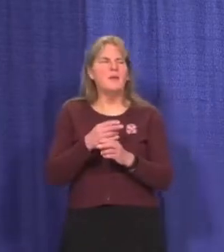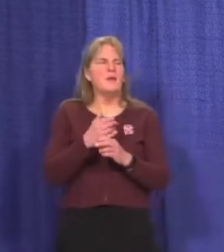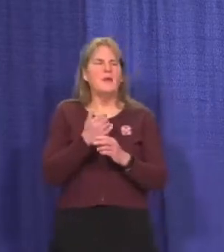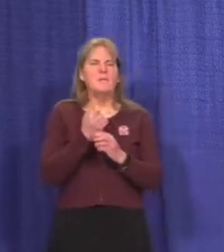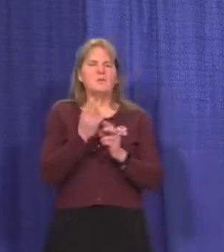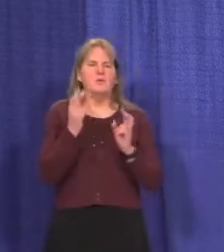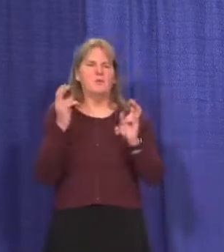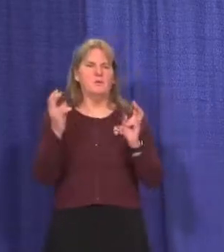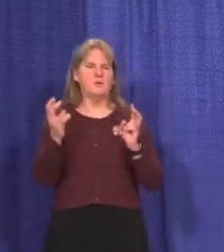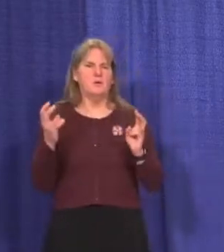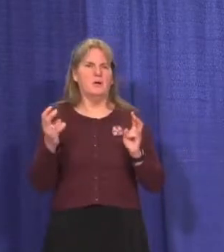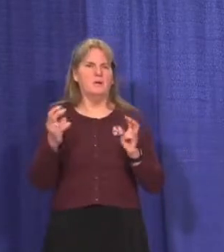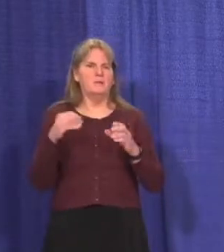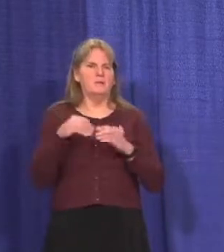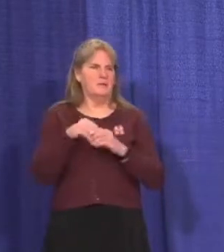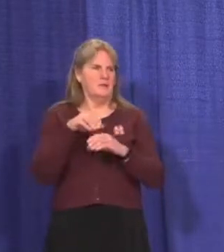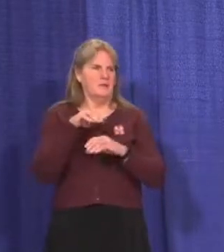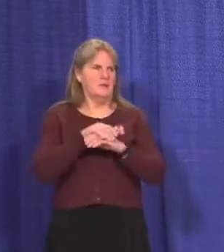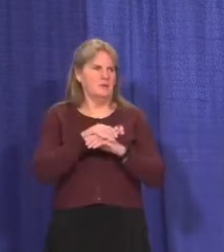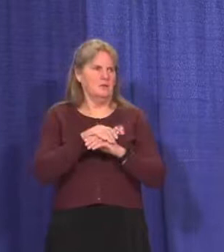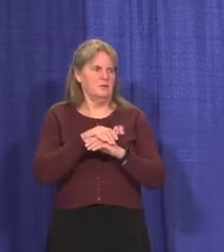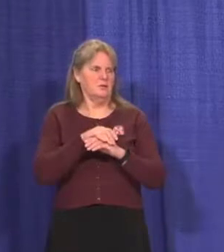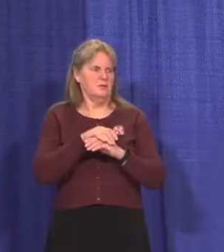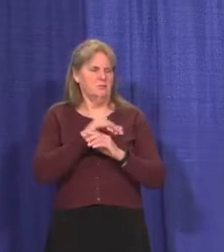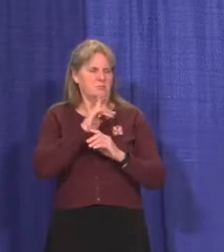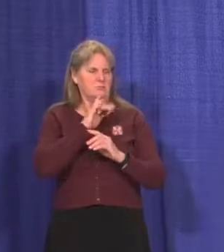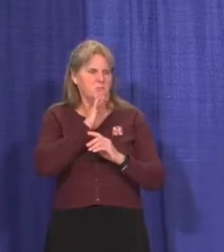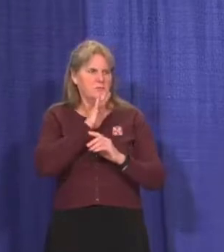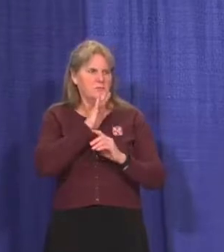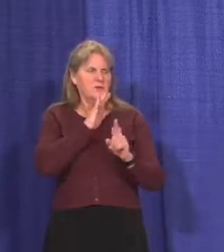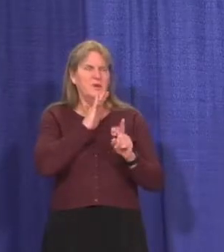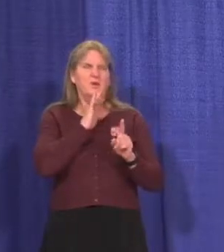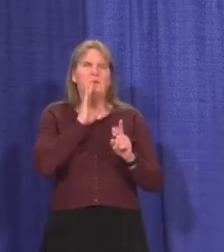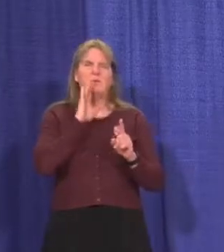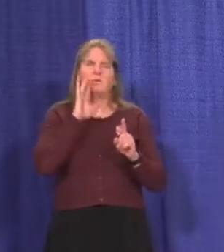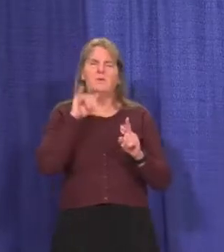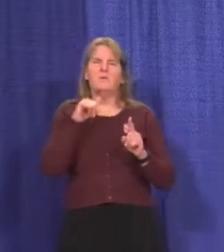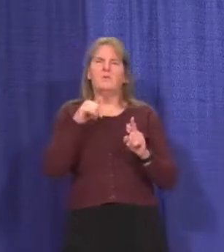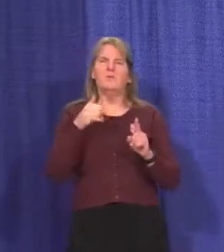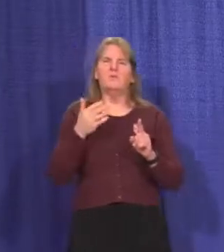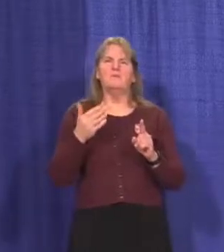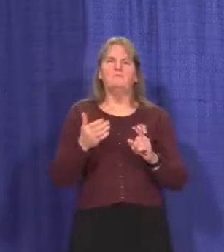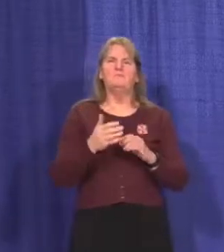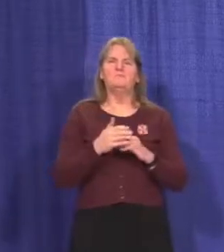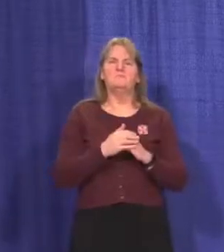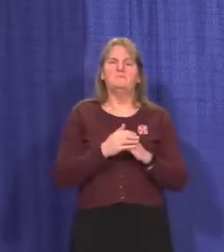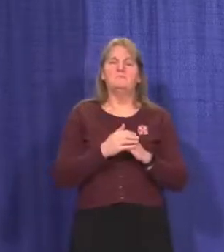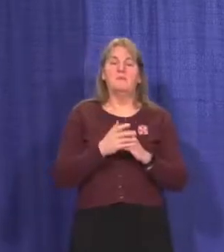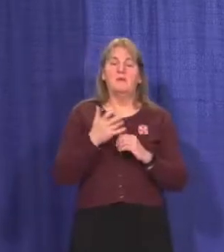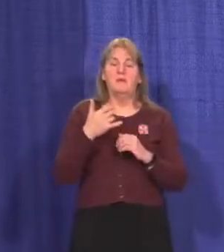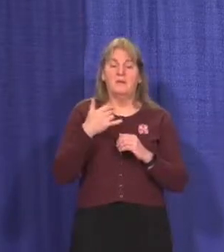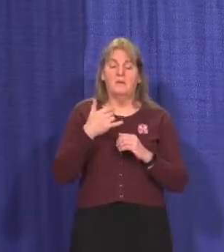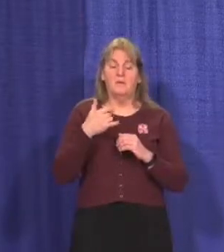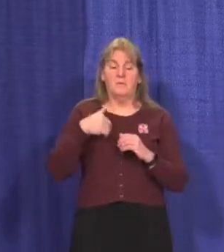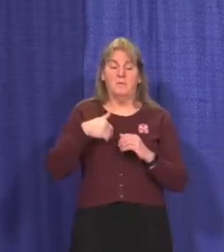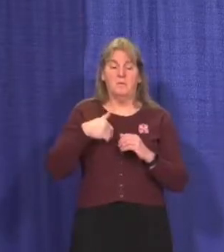I will repeat a couple concepts in English. We still don't actually know what the magic number is for